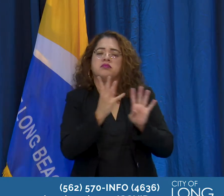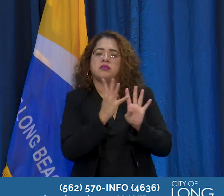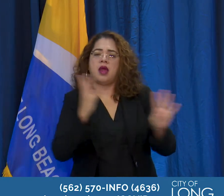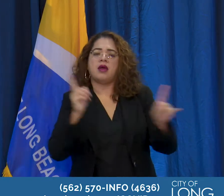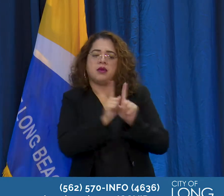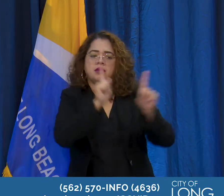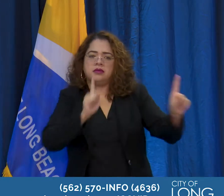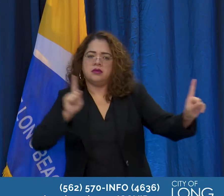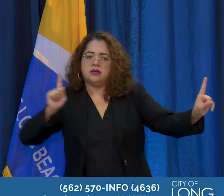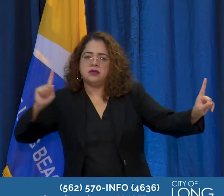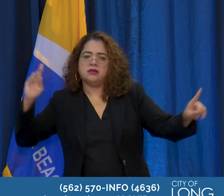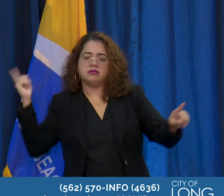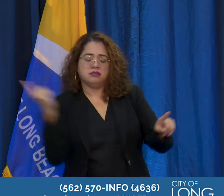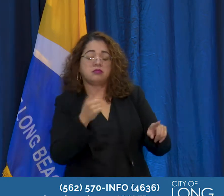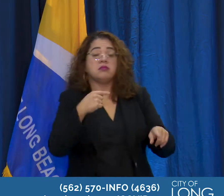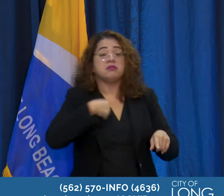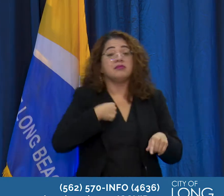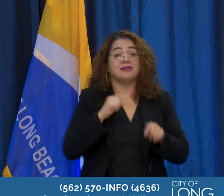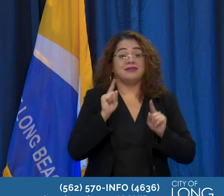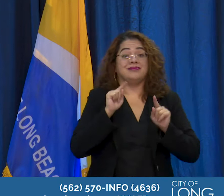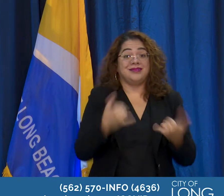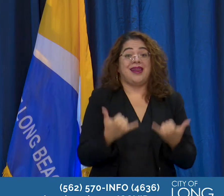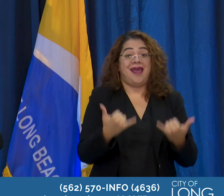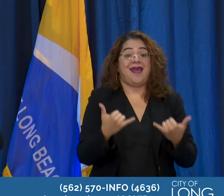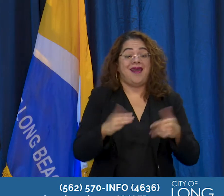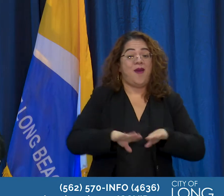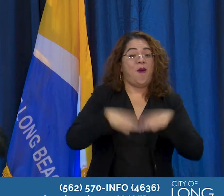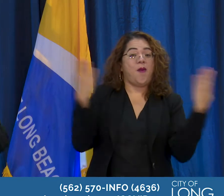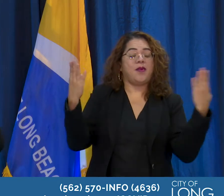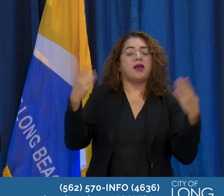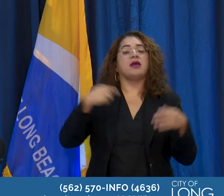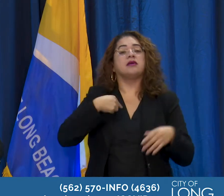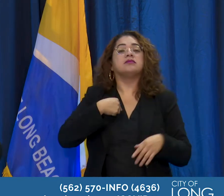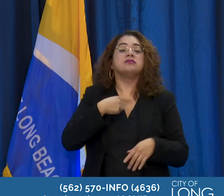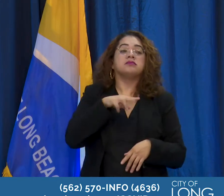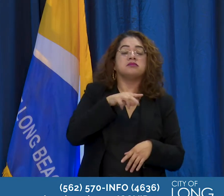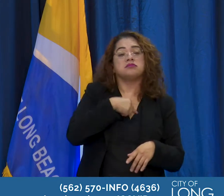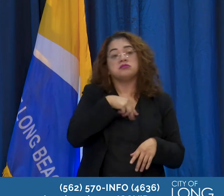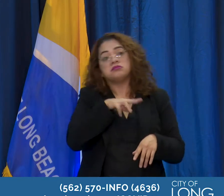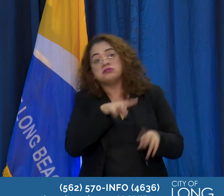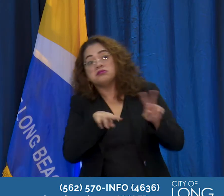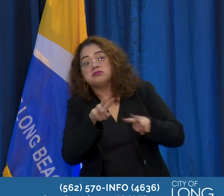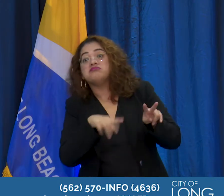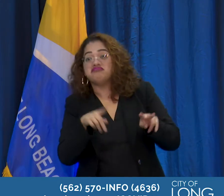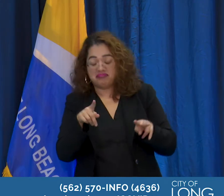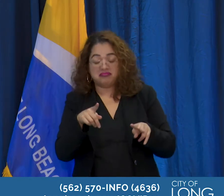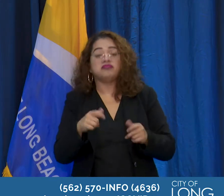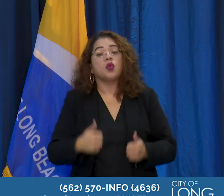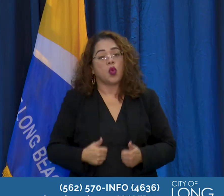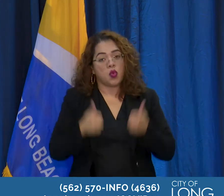I went by that clinic in west Long Beach and there was a consistent stream of residents getting tested.